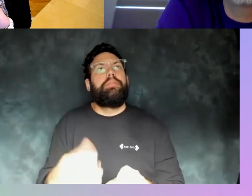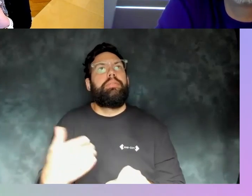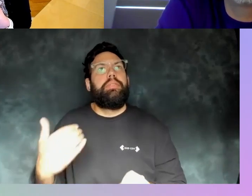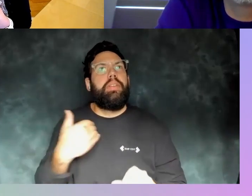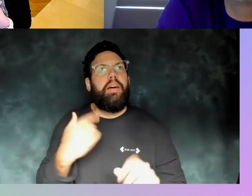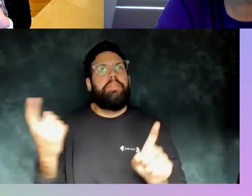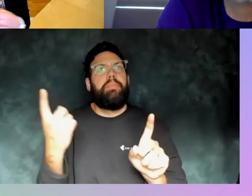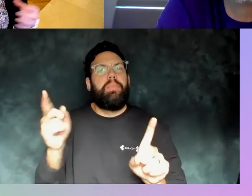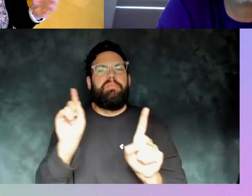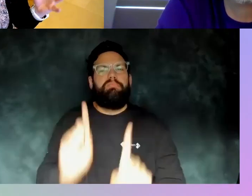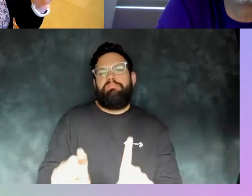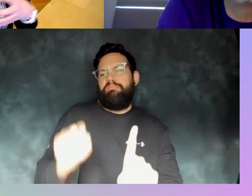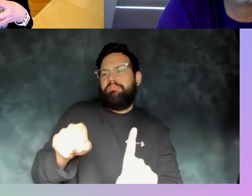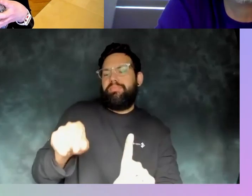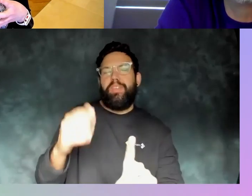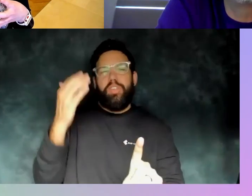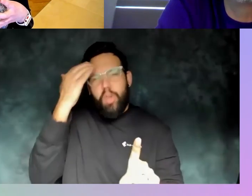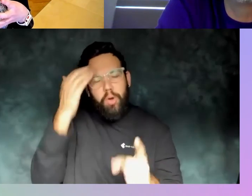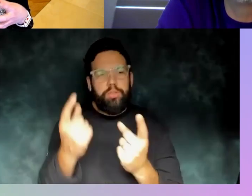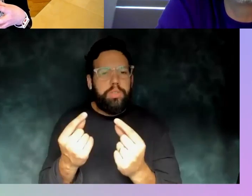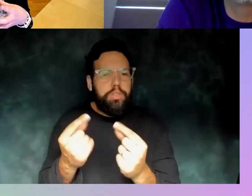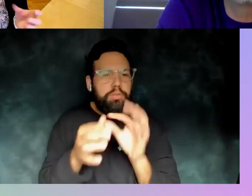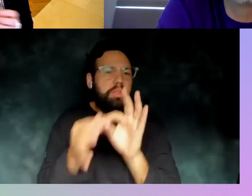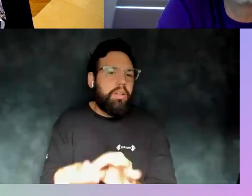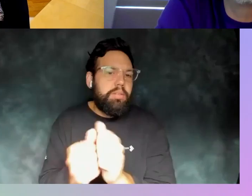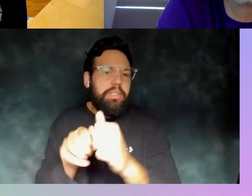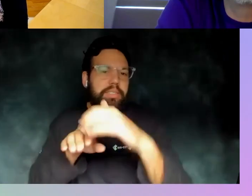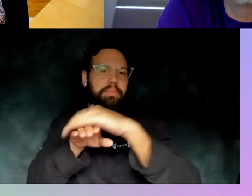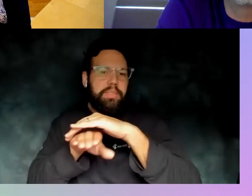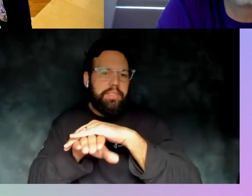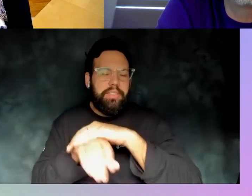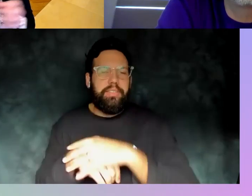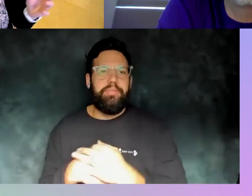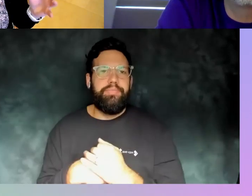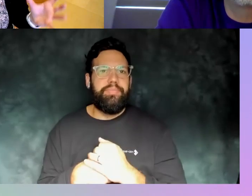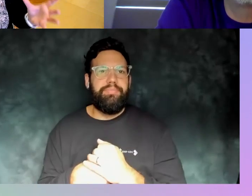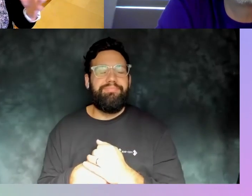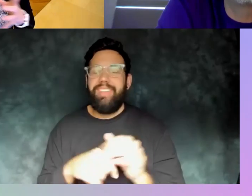take on one of those elements, add it into your workflow, and our world would be a little